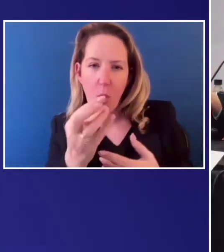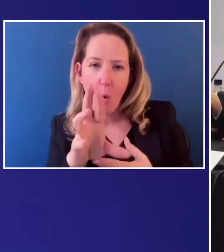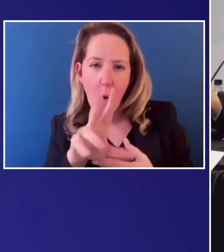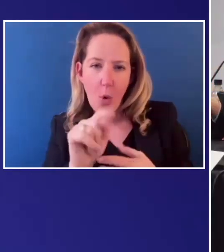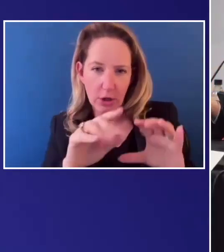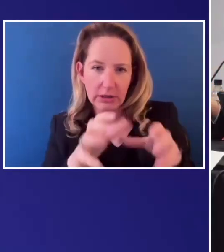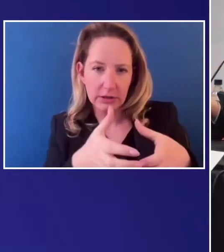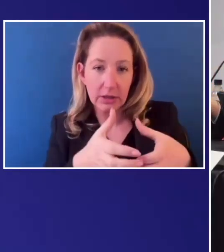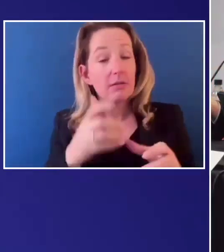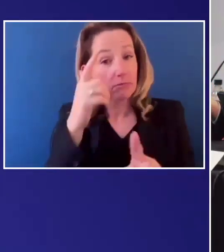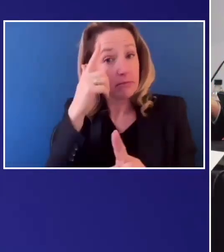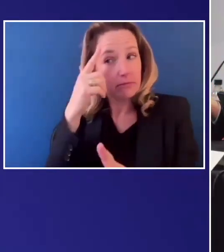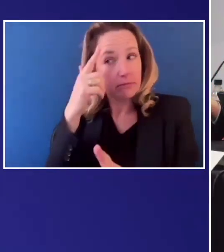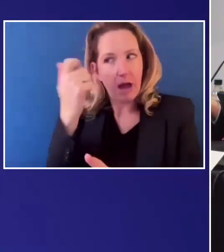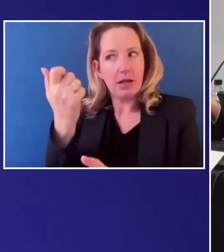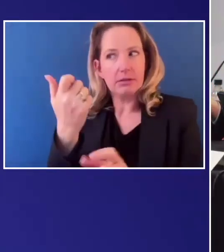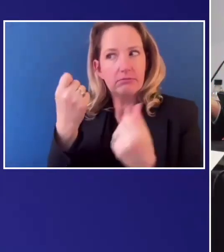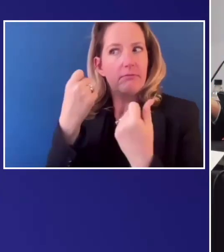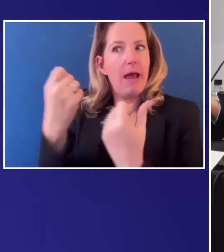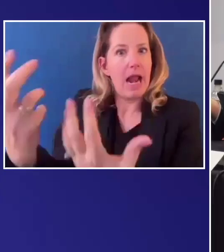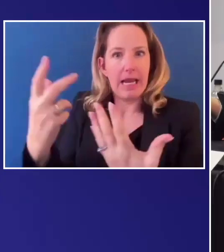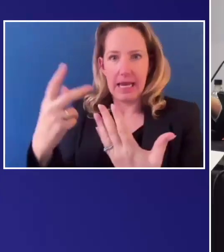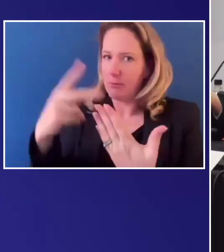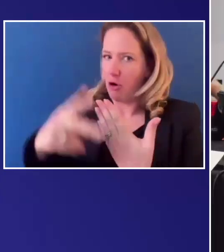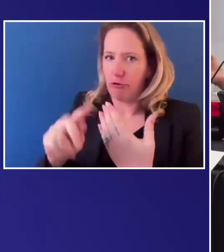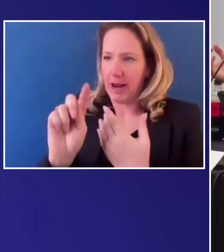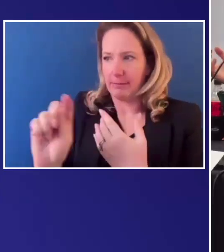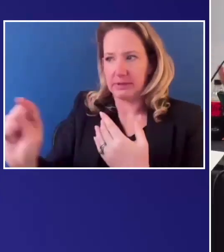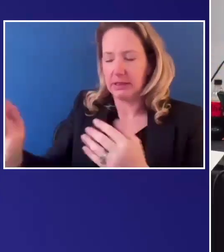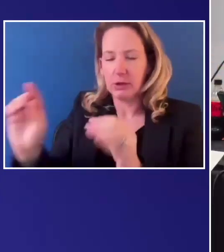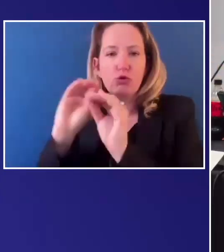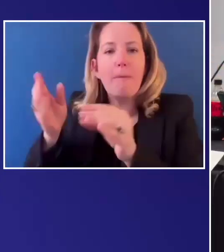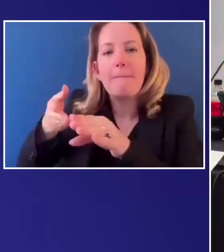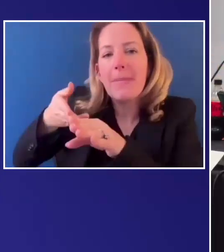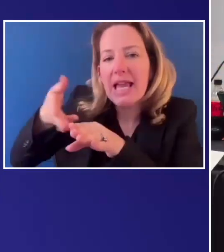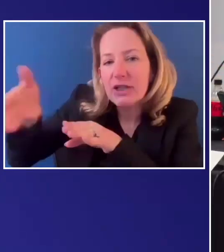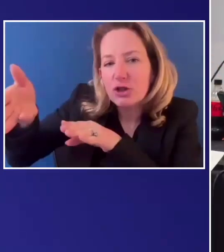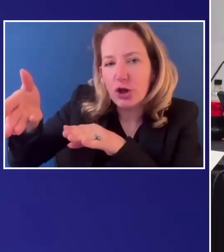the new methodology to aggregate cohorts or did you use like the traditional,